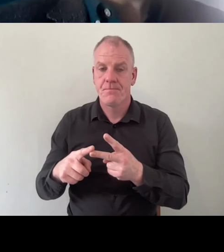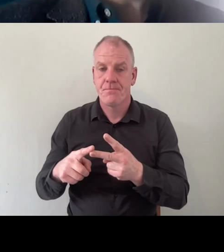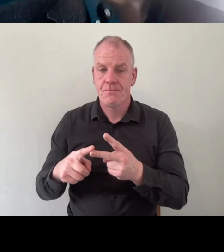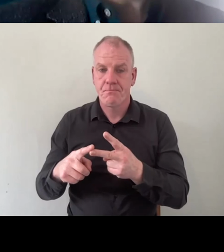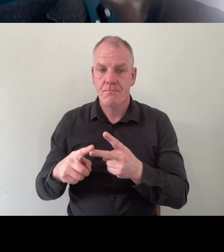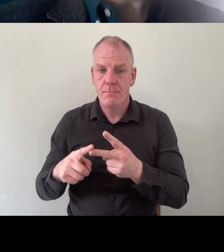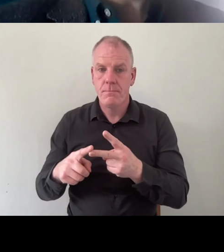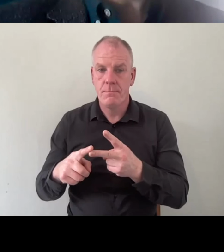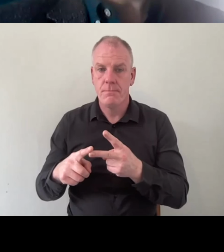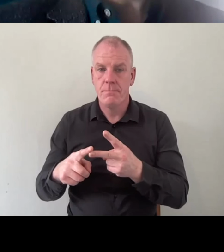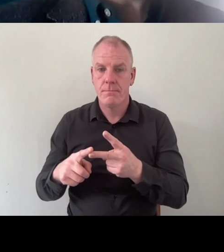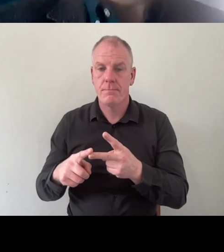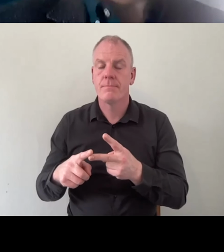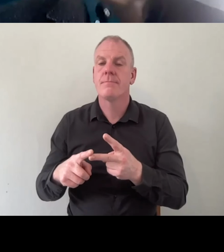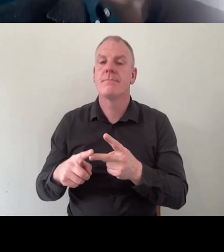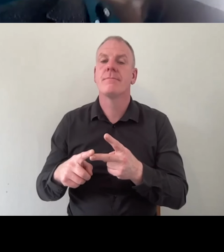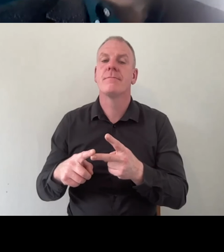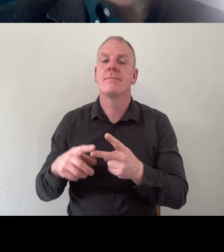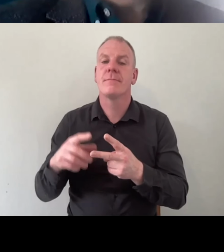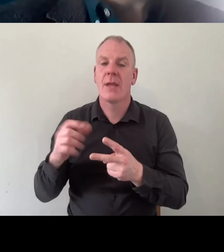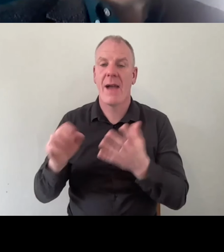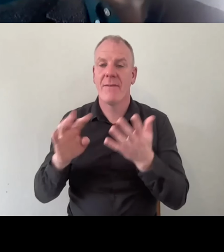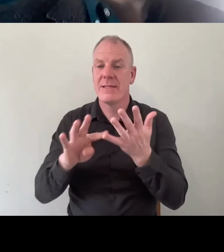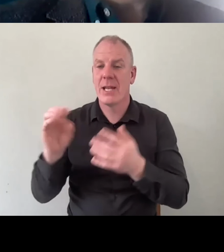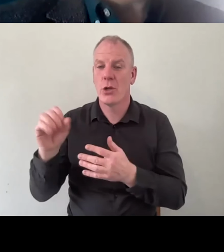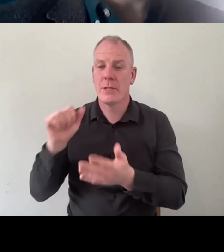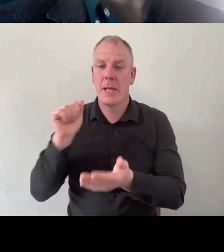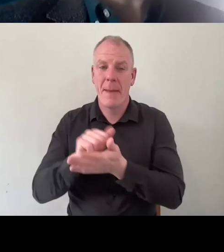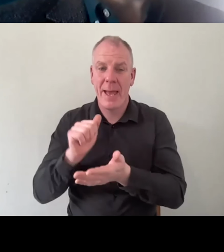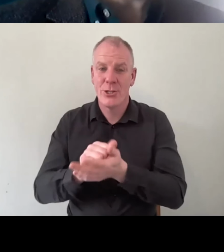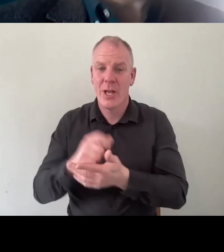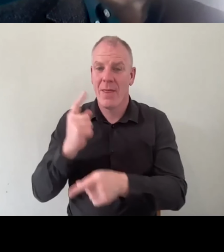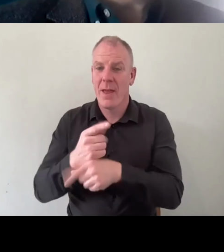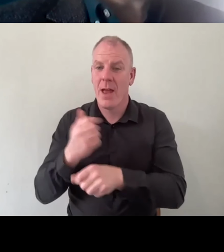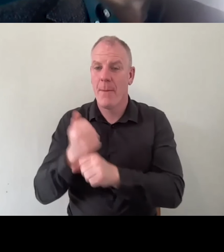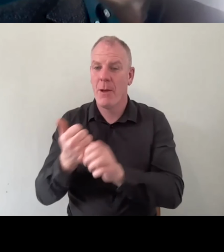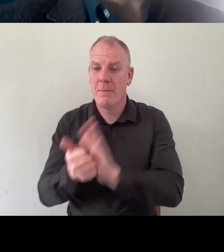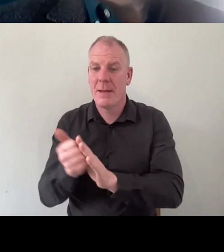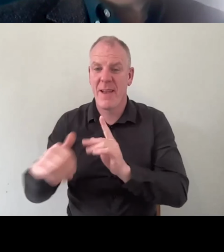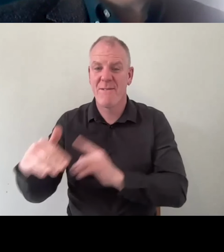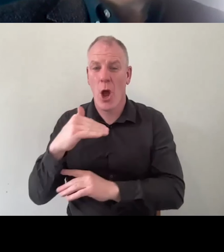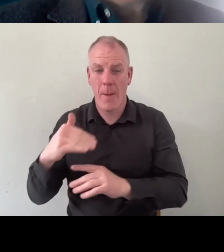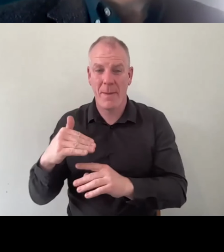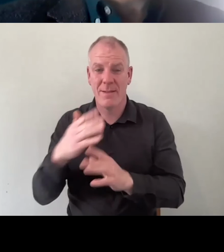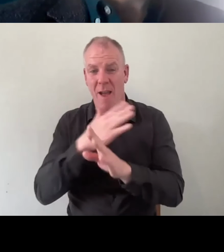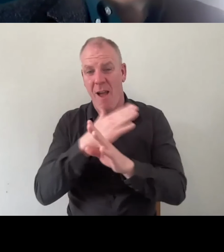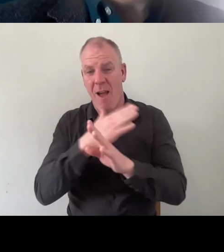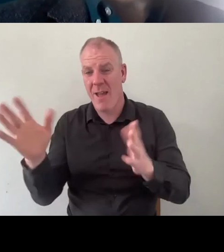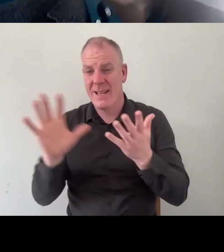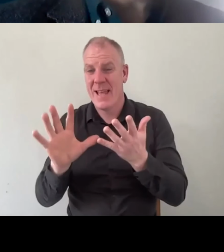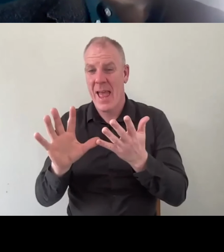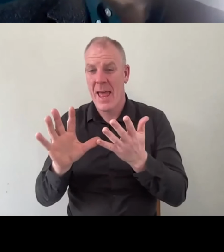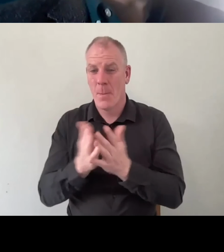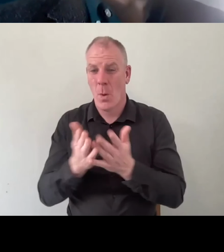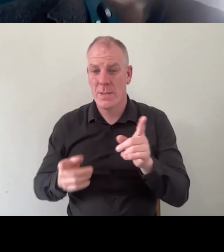which is over 900 pages on the built environment, so covering everything from the car park